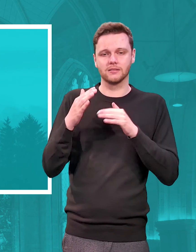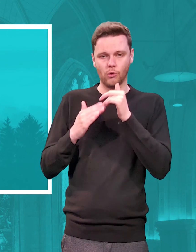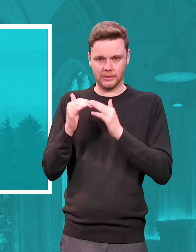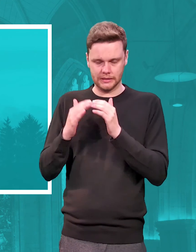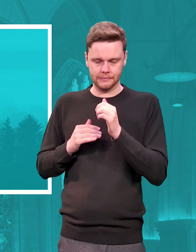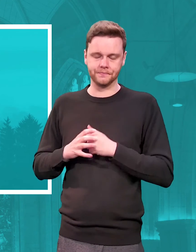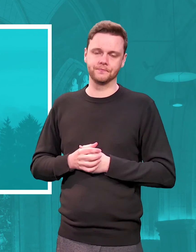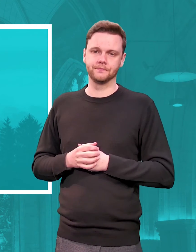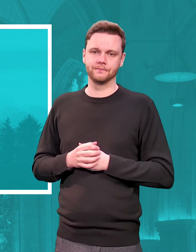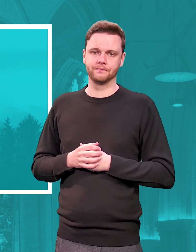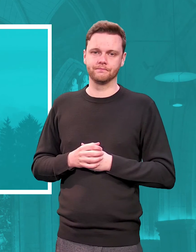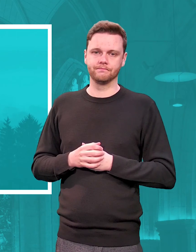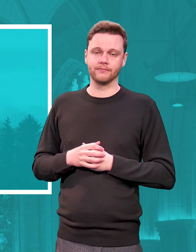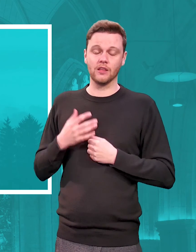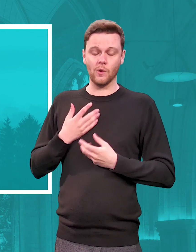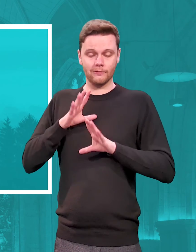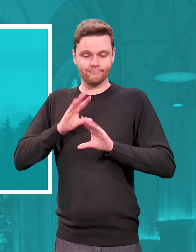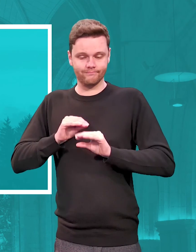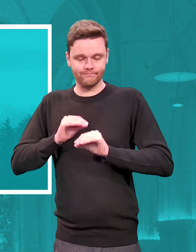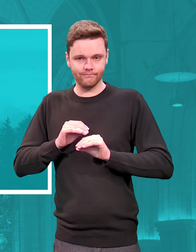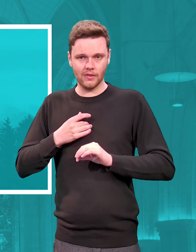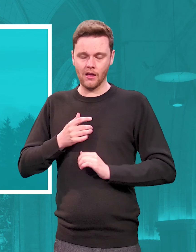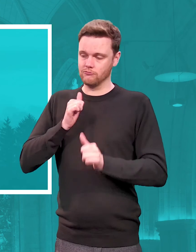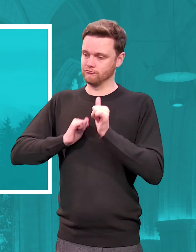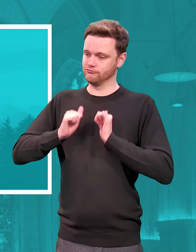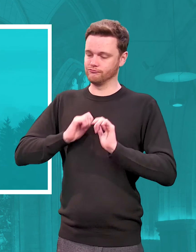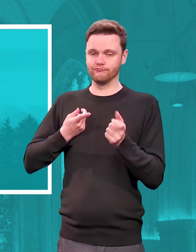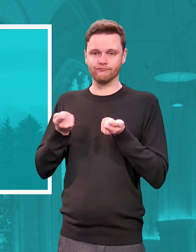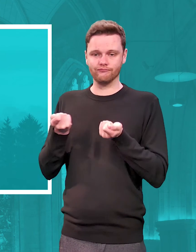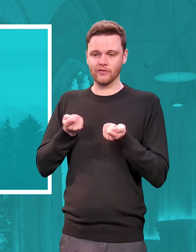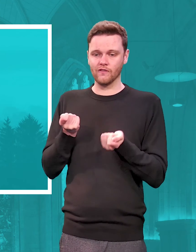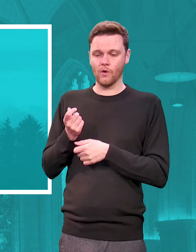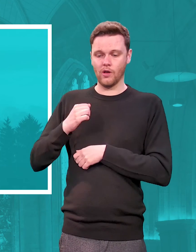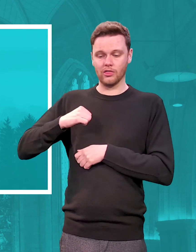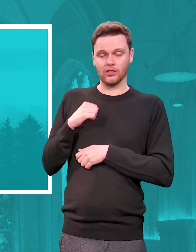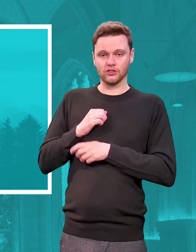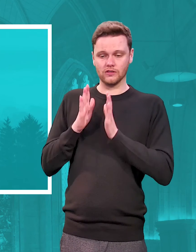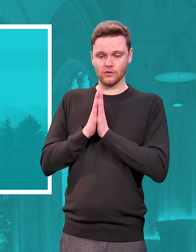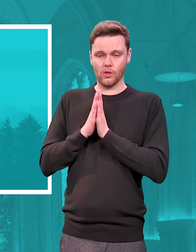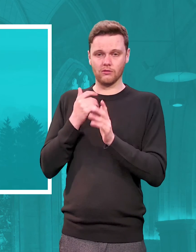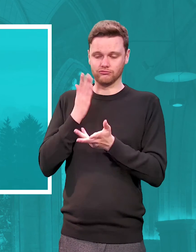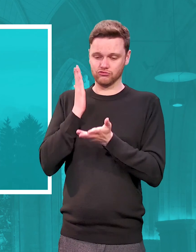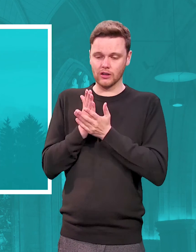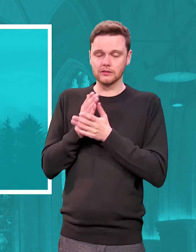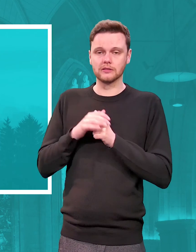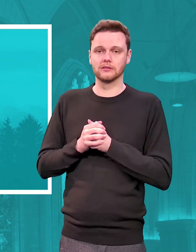In conclusion, it is a privilege for me to chair the Church of Scotland Trust. In its membership he Trust has two former Moderators,